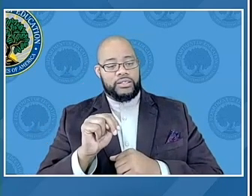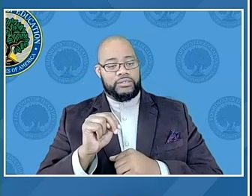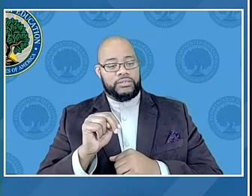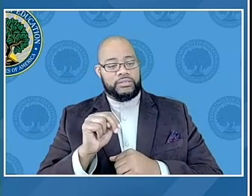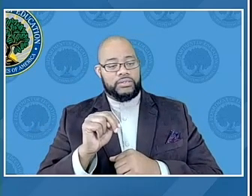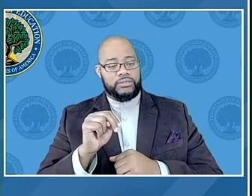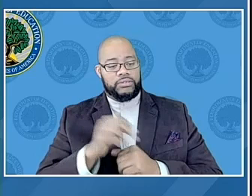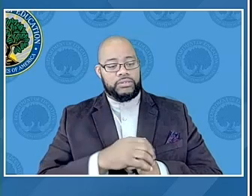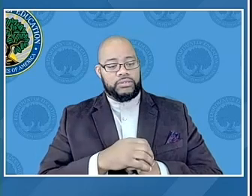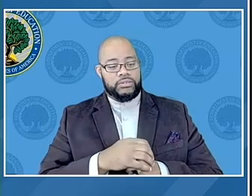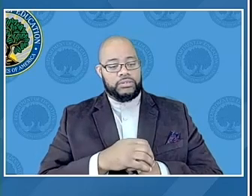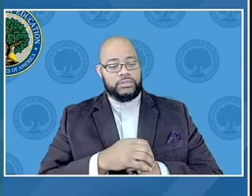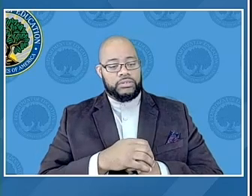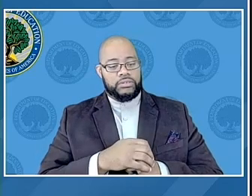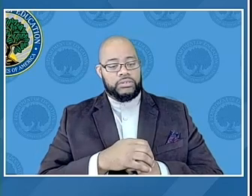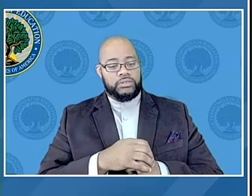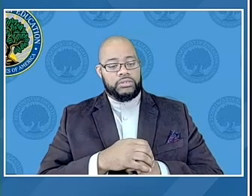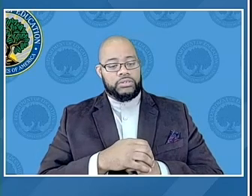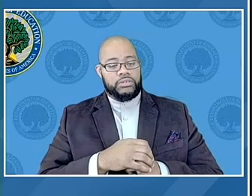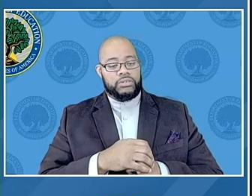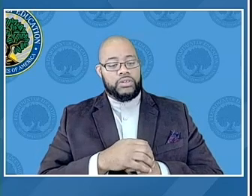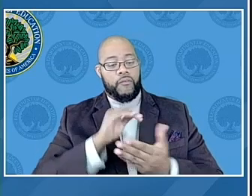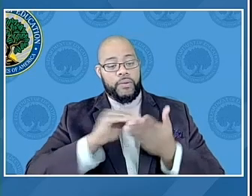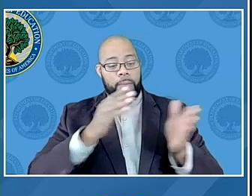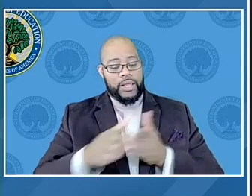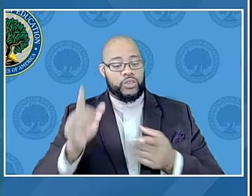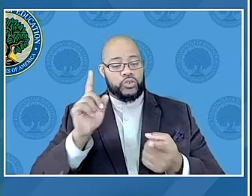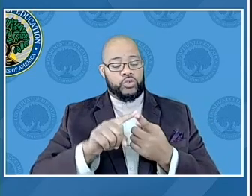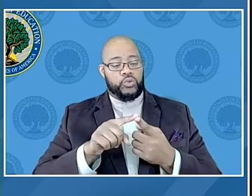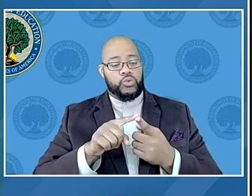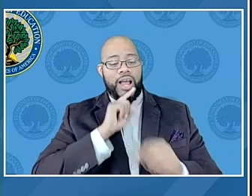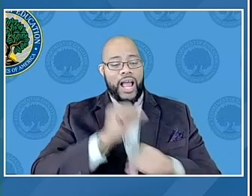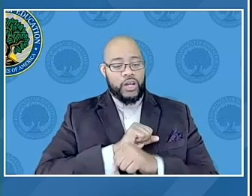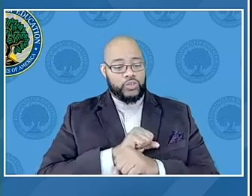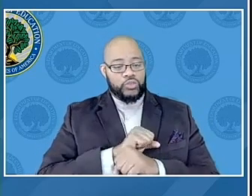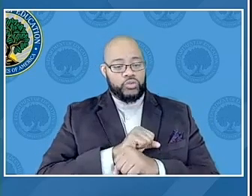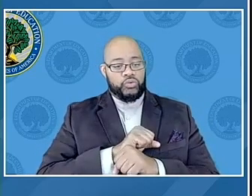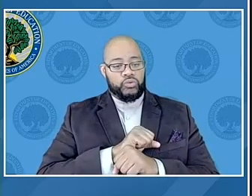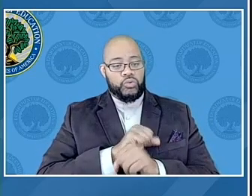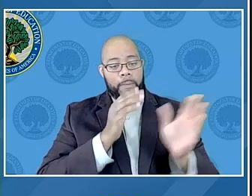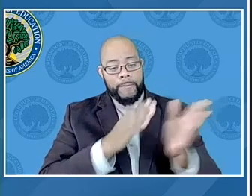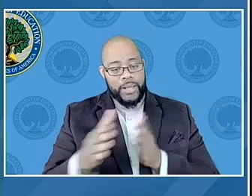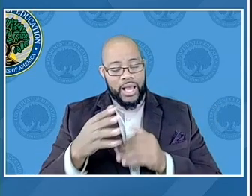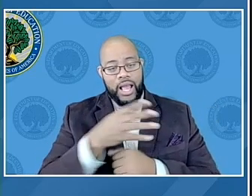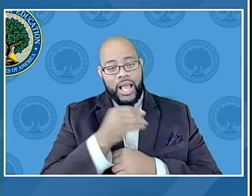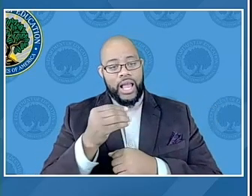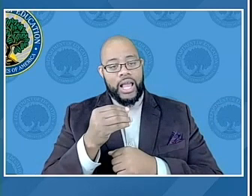broad forgiveness plan until there was an actual plan and mechanism in place.